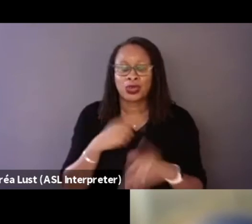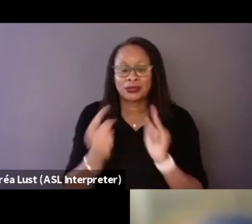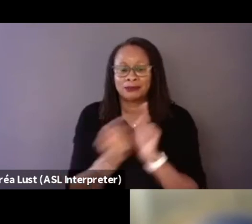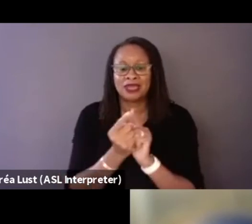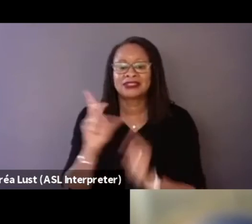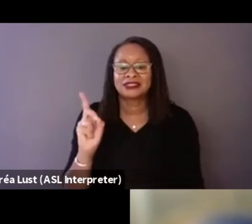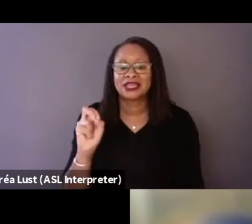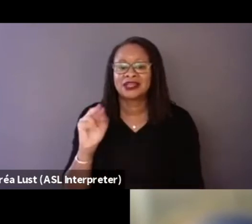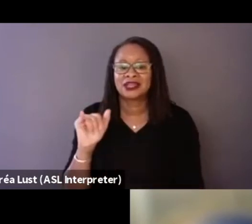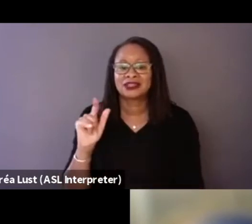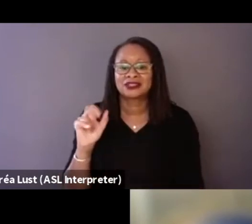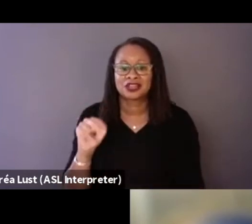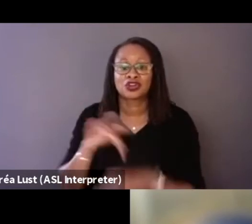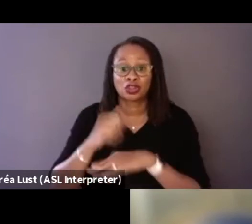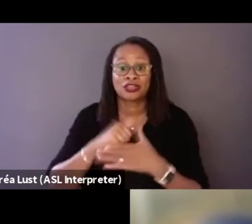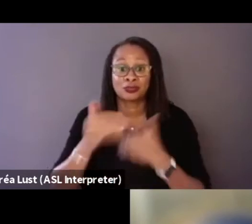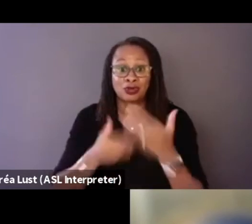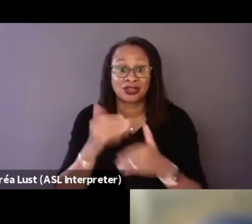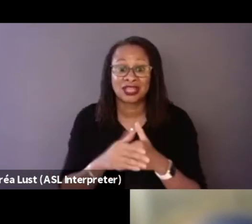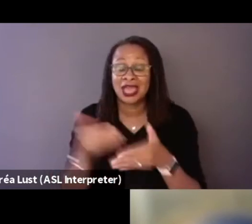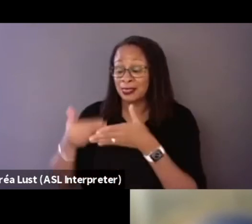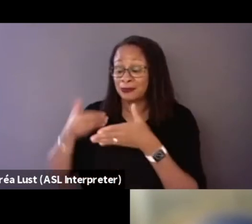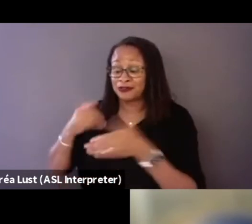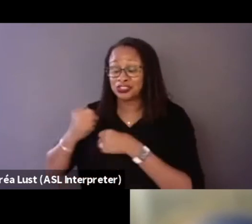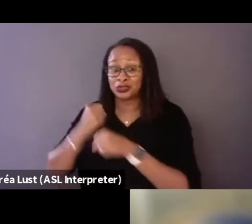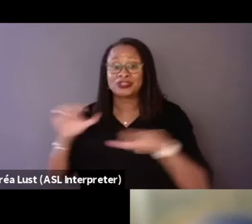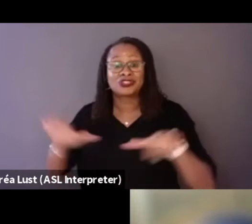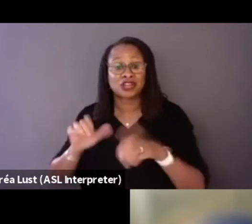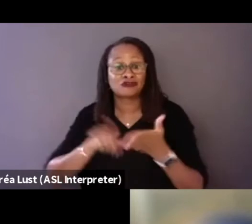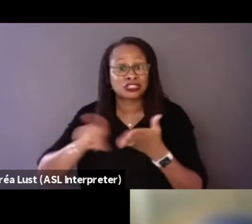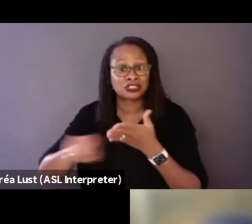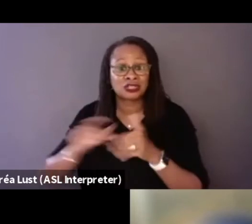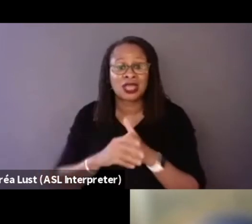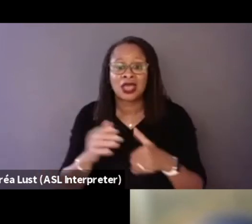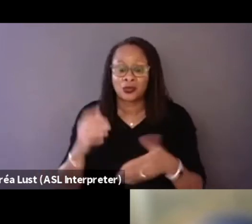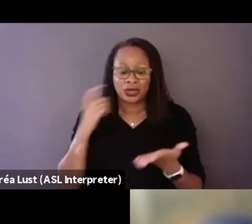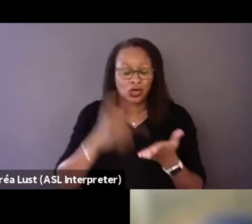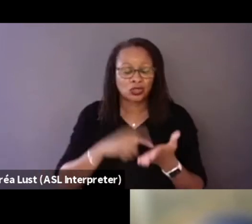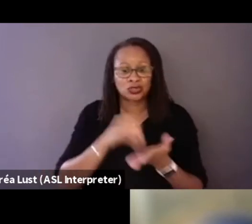And in the previous year we had done some research and we had noticed these Student Directors sitting on the school board